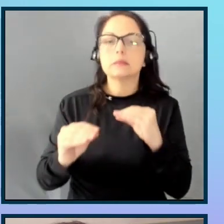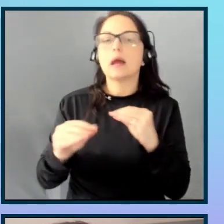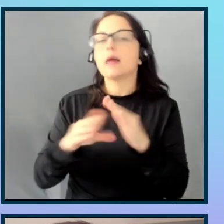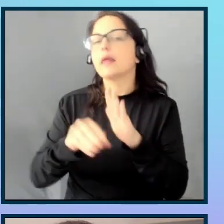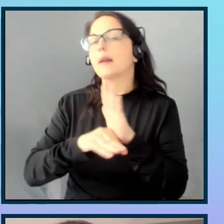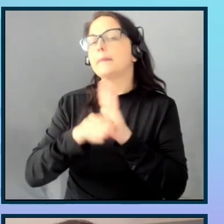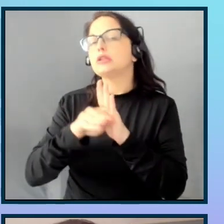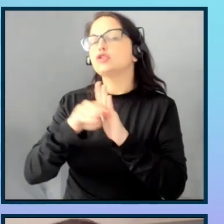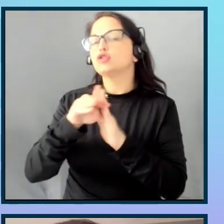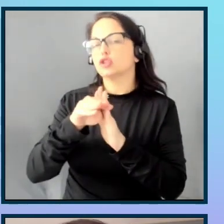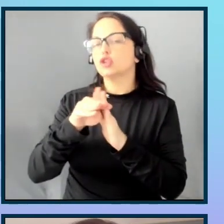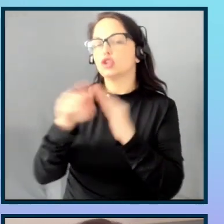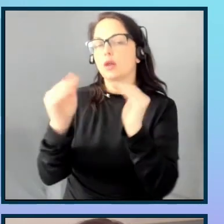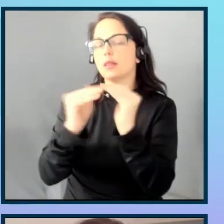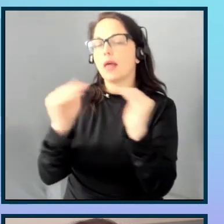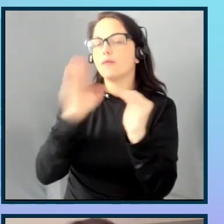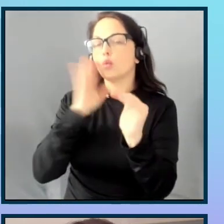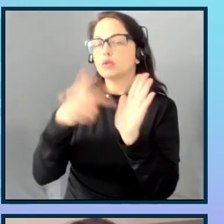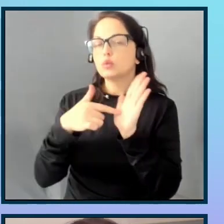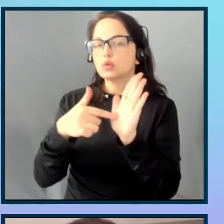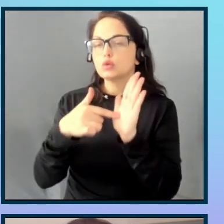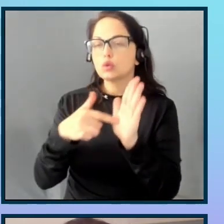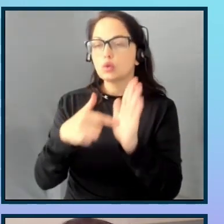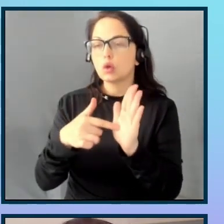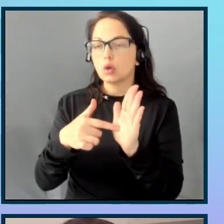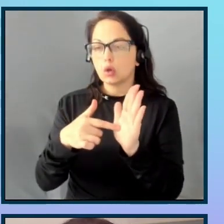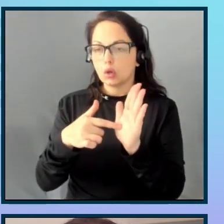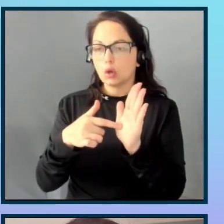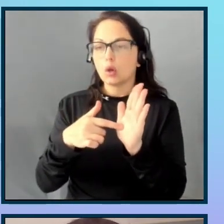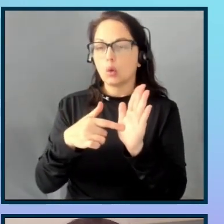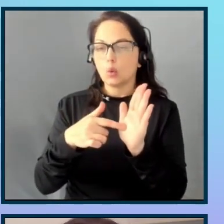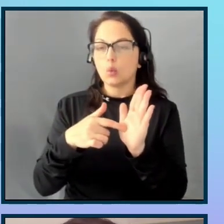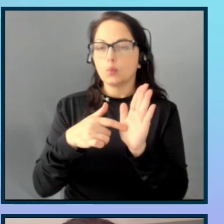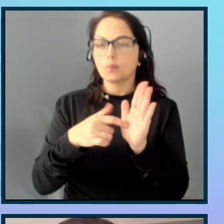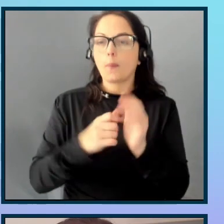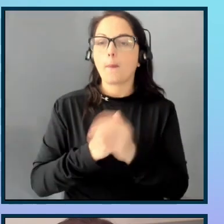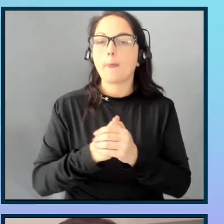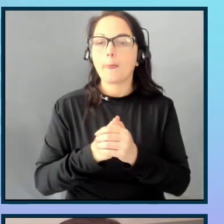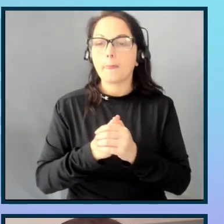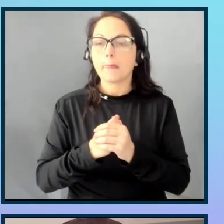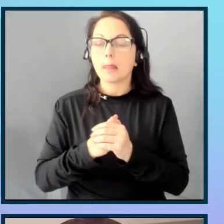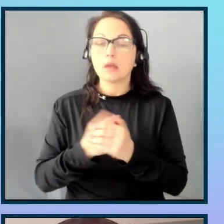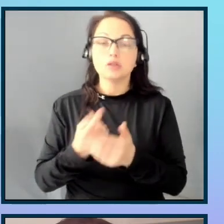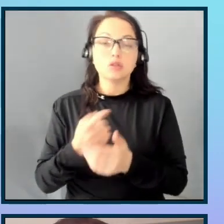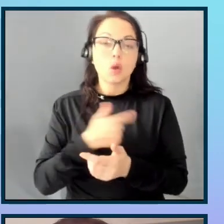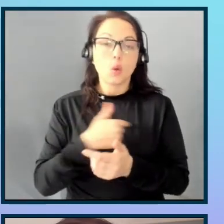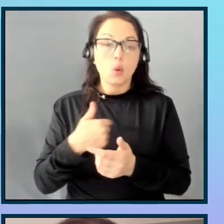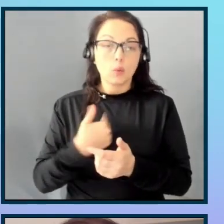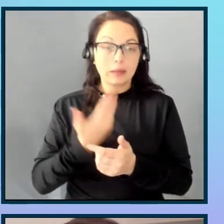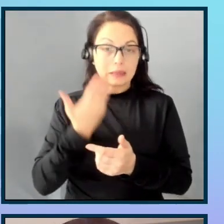which will show that once that at this stage, we think it's ready. We think it can be used.